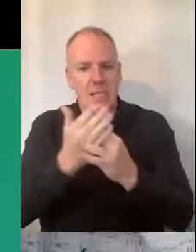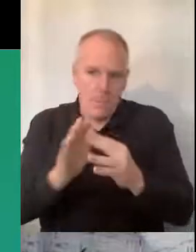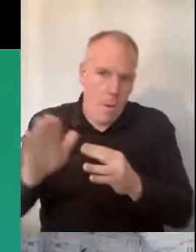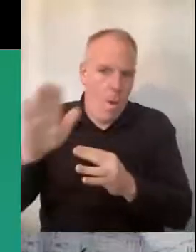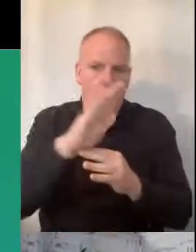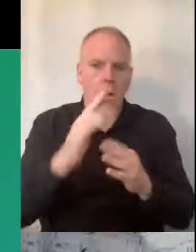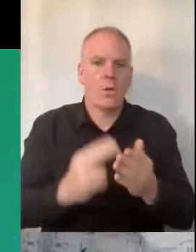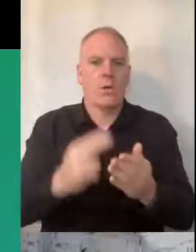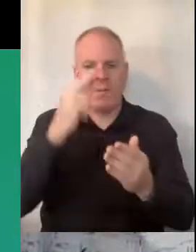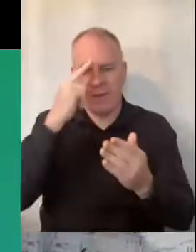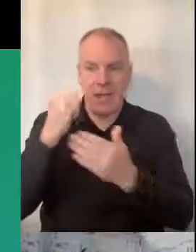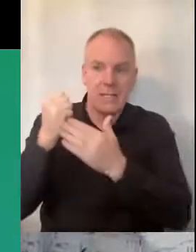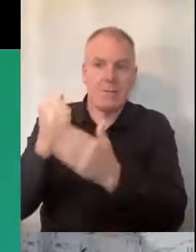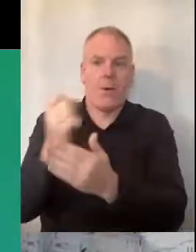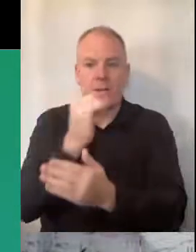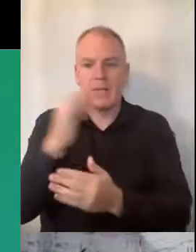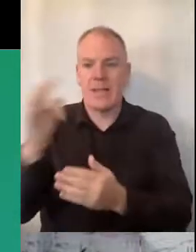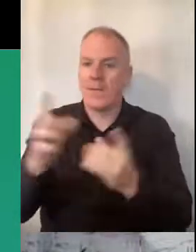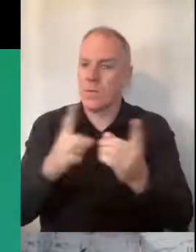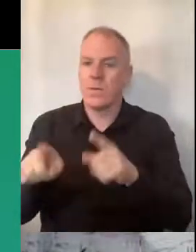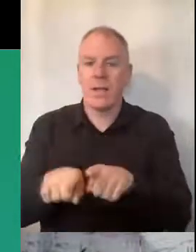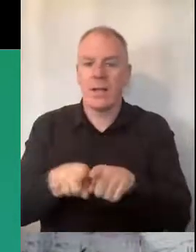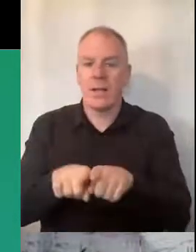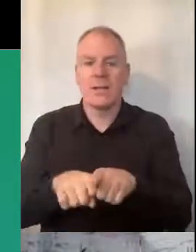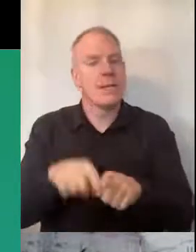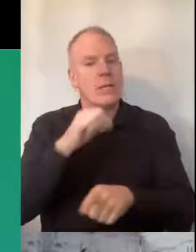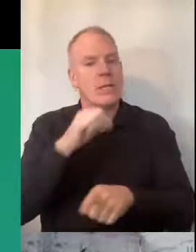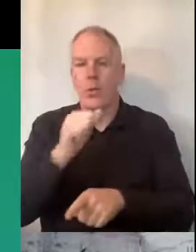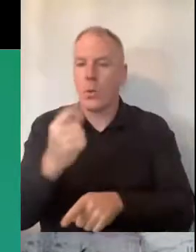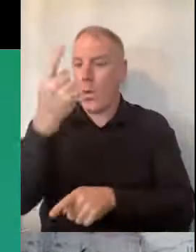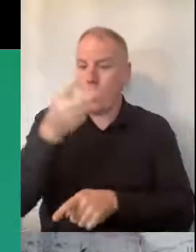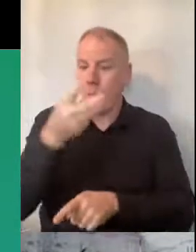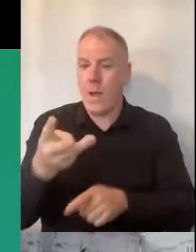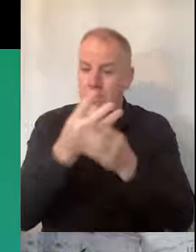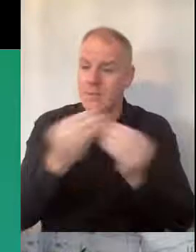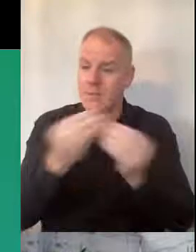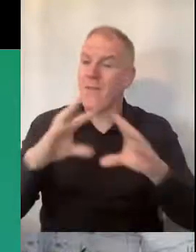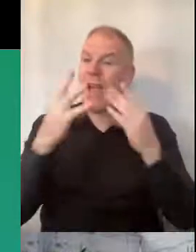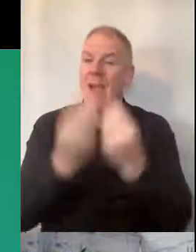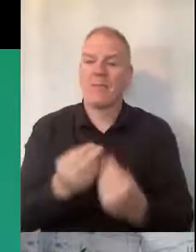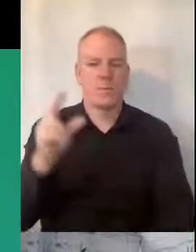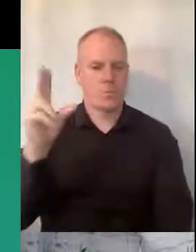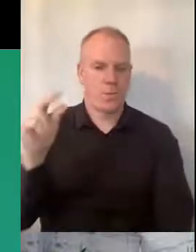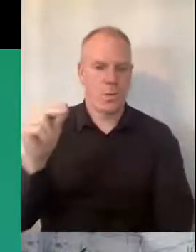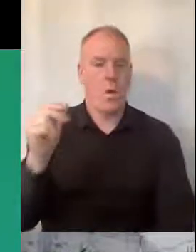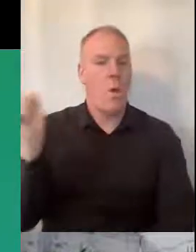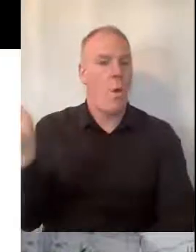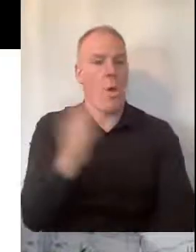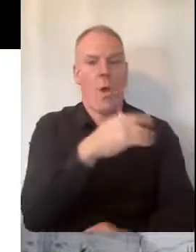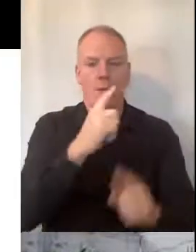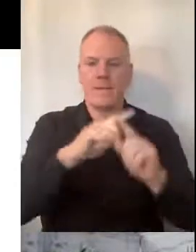support our faculty to do that. There is no silver bullet, and every institution will take their own approach.